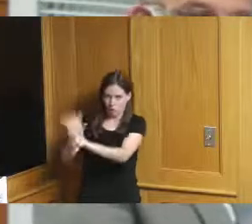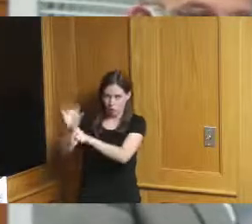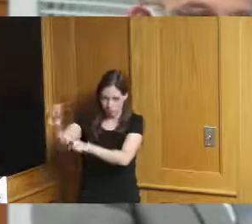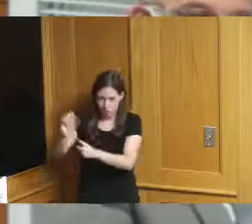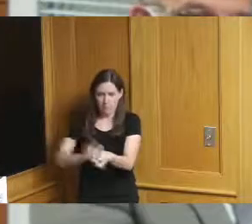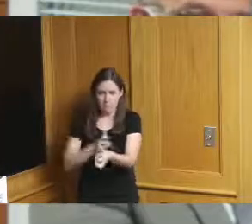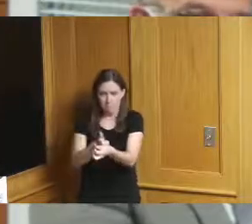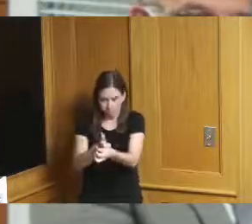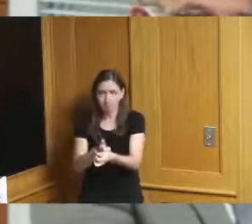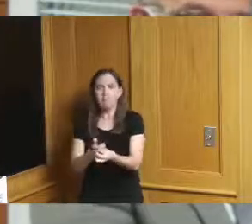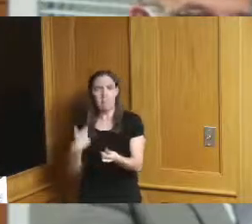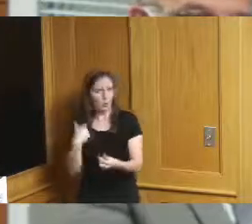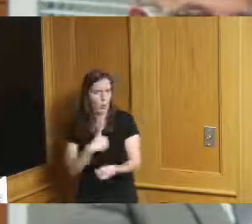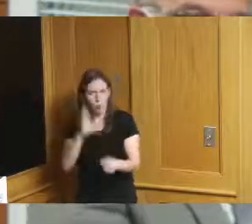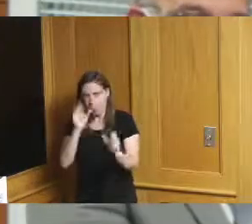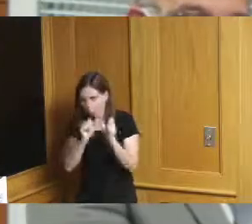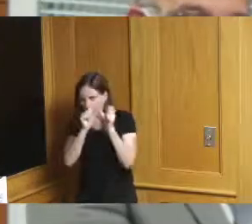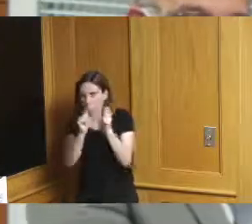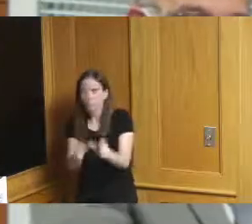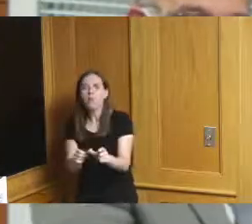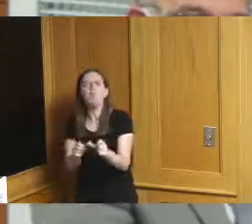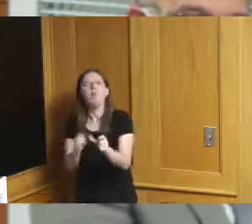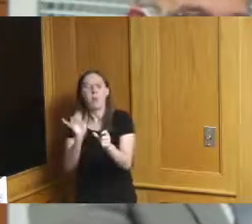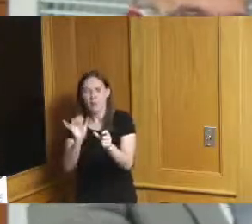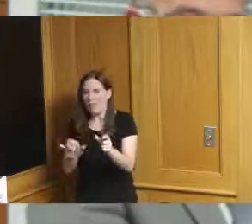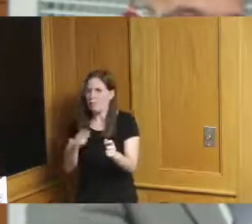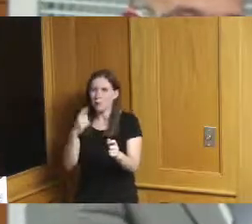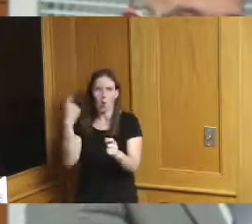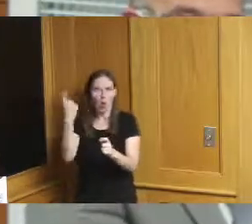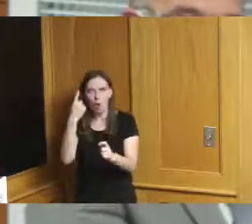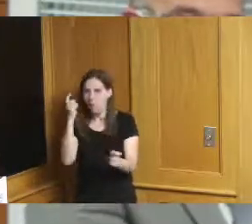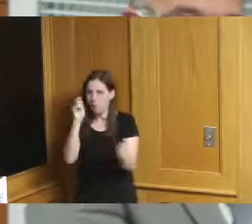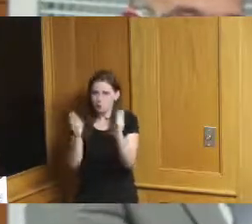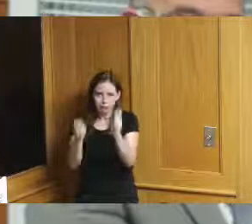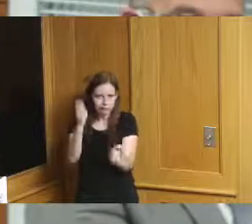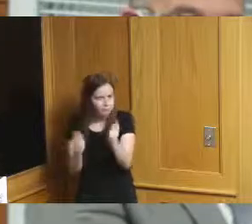to continue to move so it's a constant evolution and we've been like i said cages is naturally